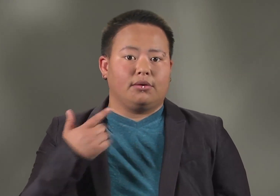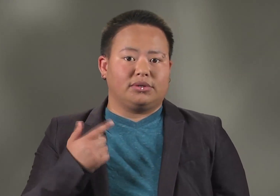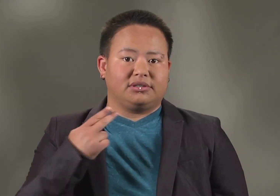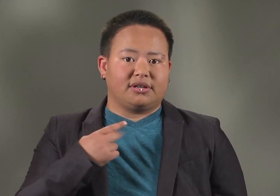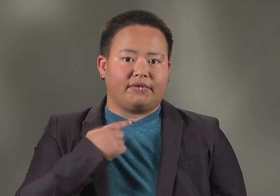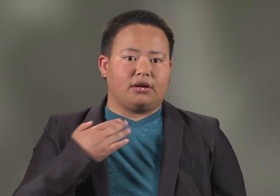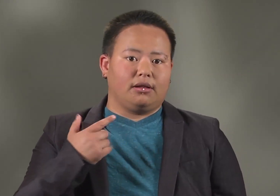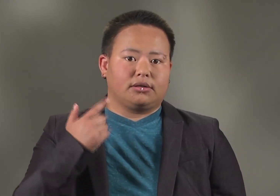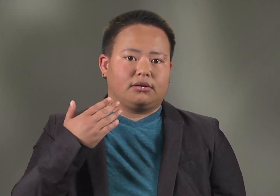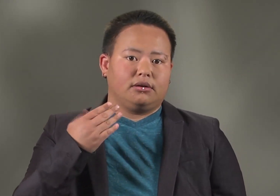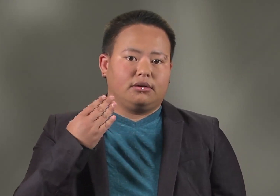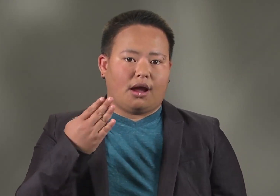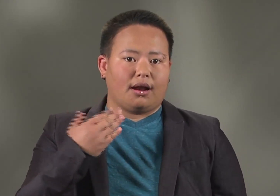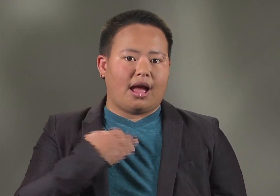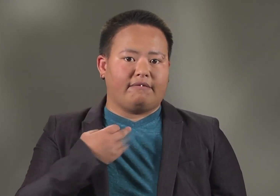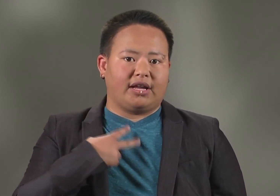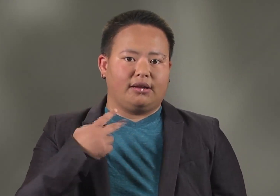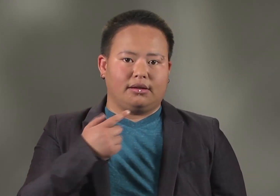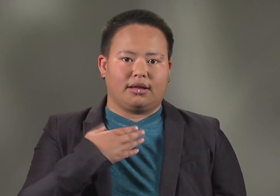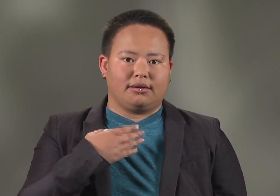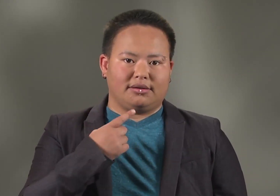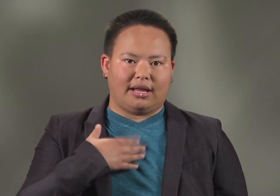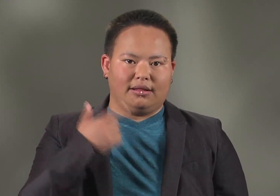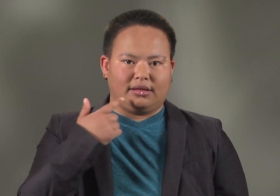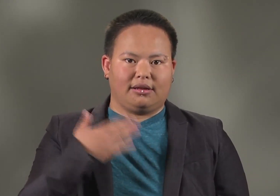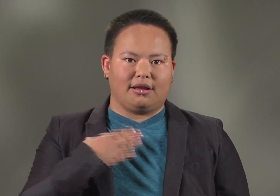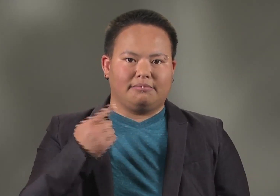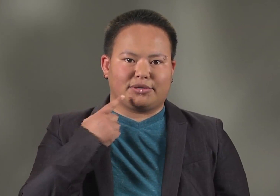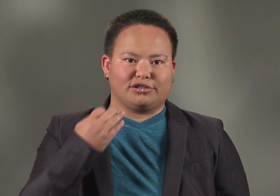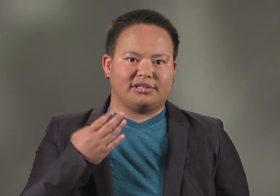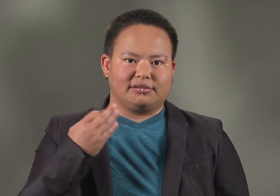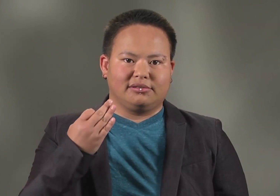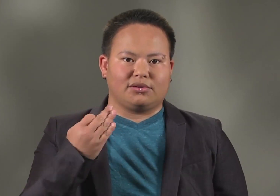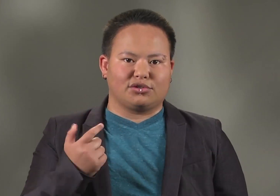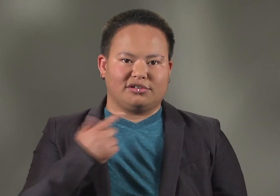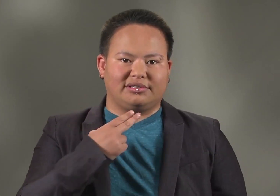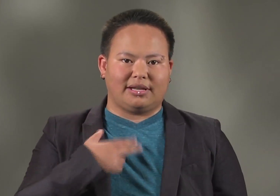it was difficult not having daily in-person socialization.